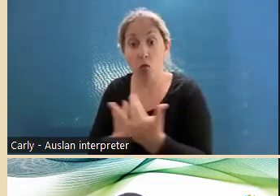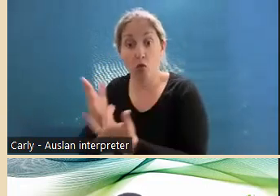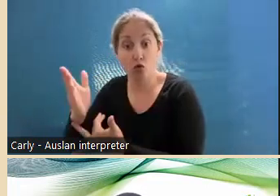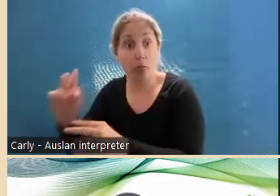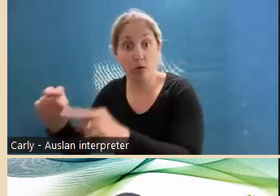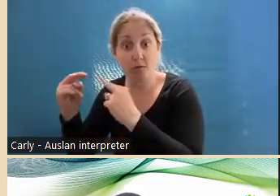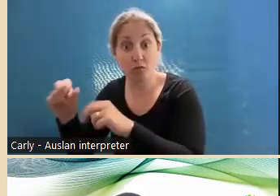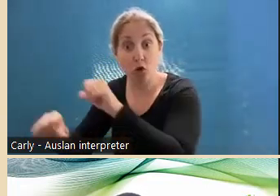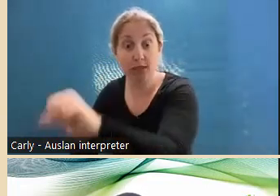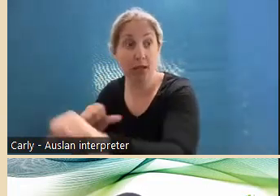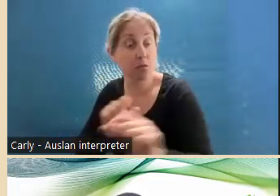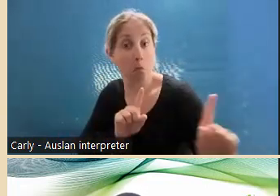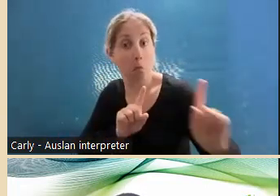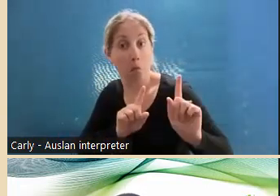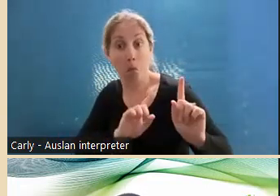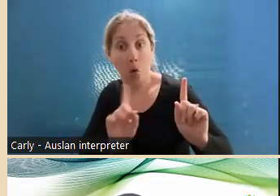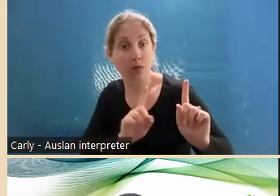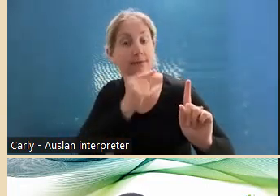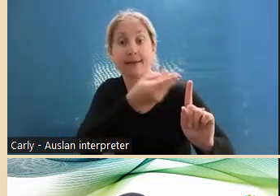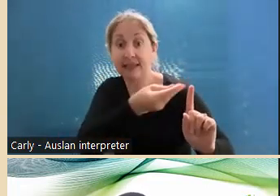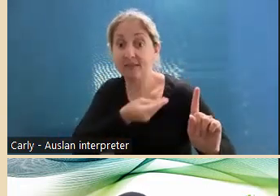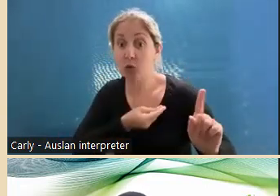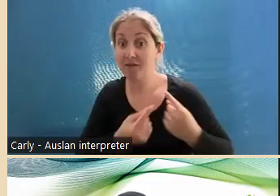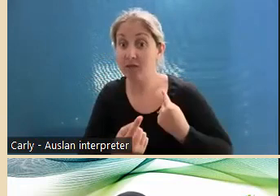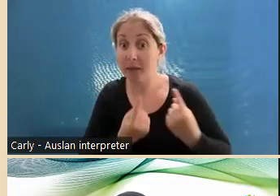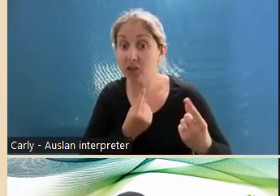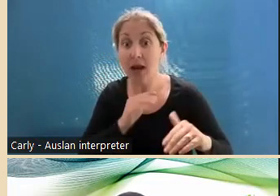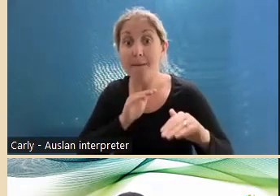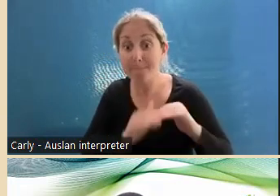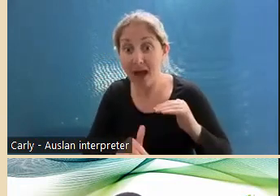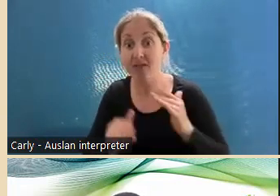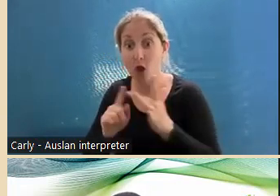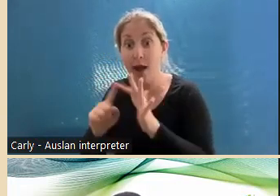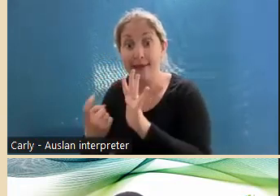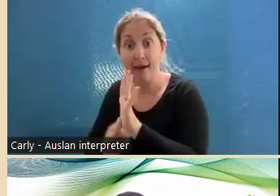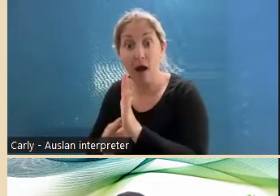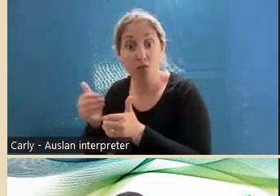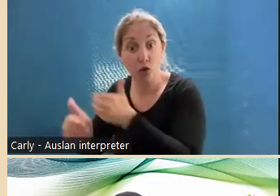includes providing you with information about the Independent Expert Review process and